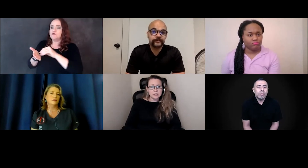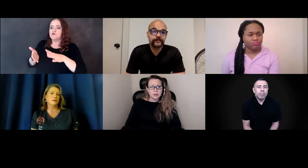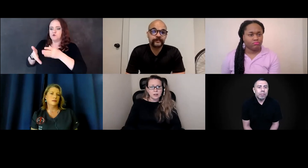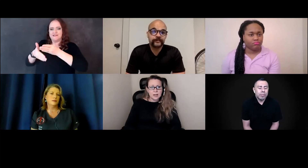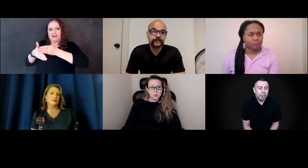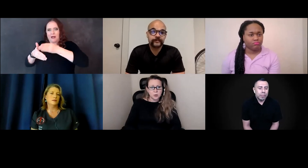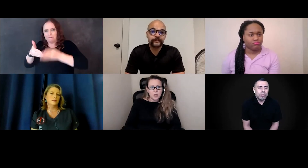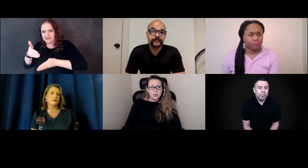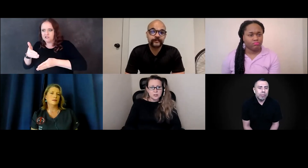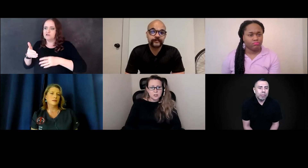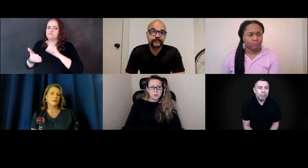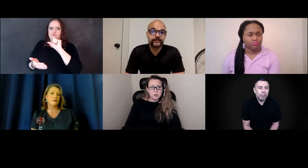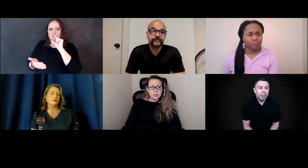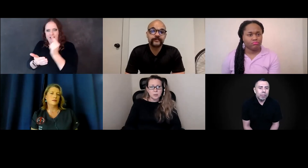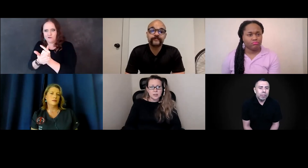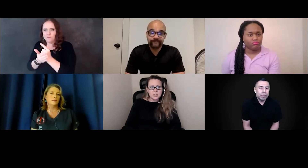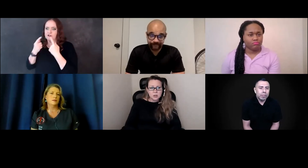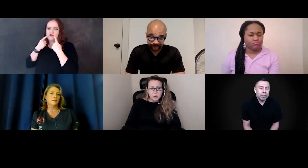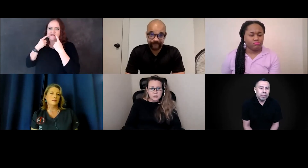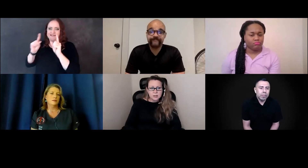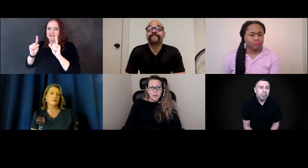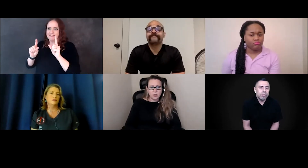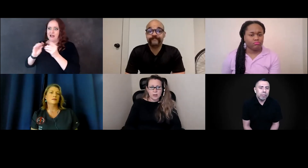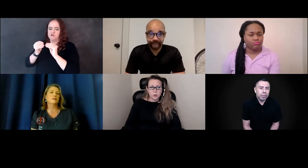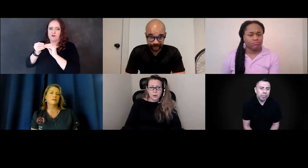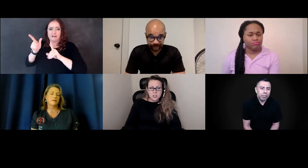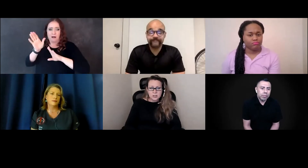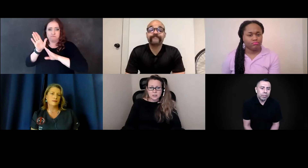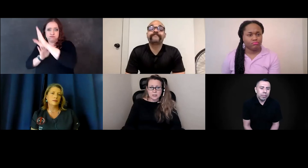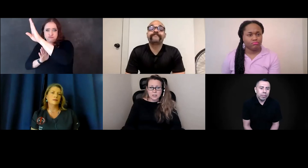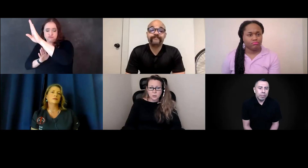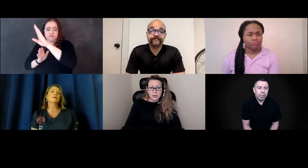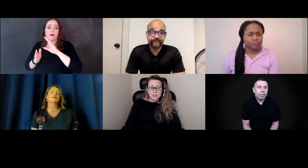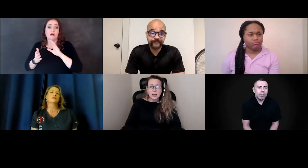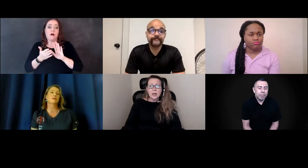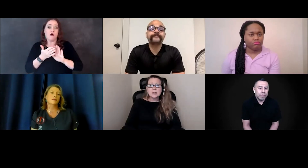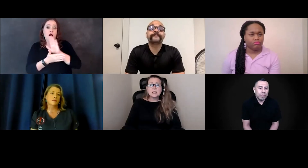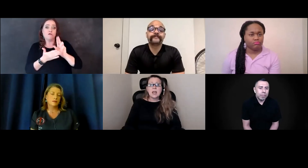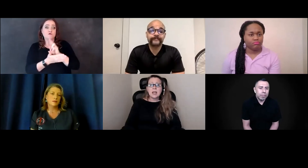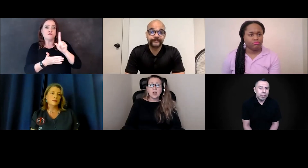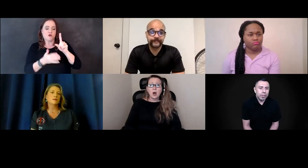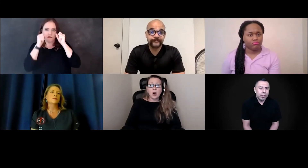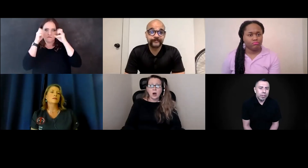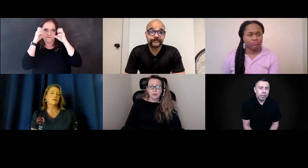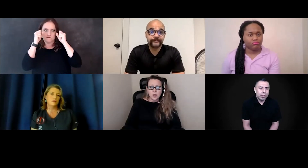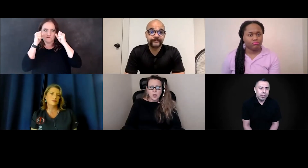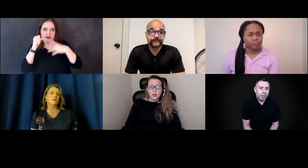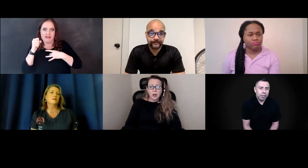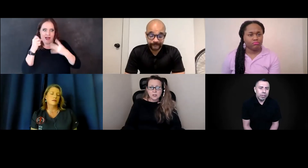into the classroom, the students' completion rates, graduation and success rates, take off.